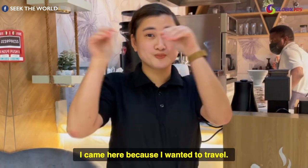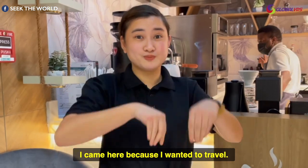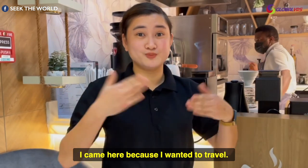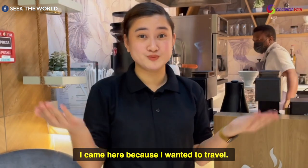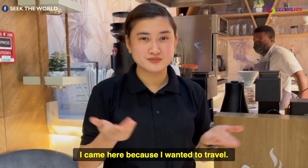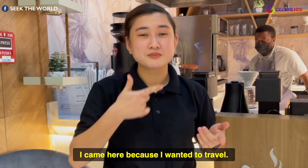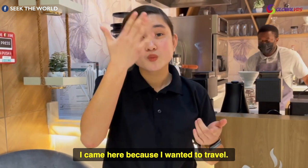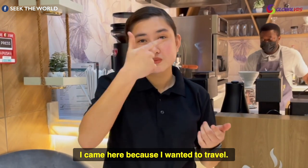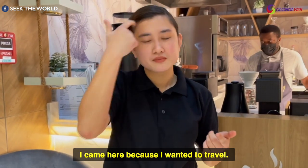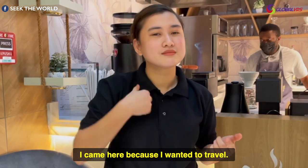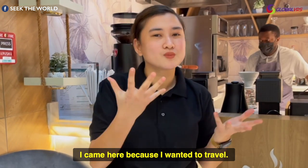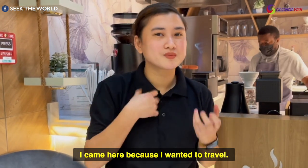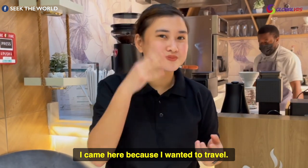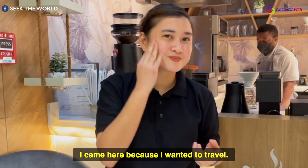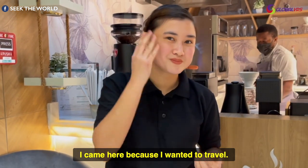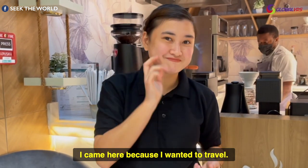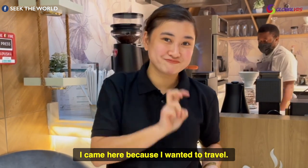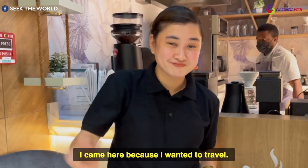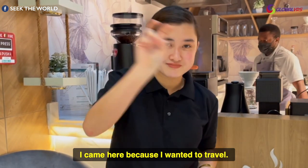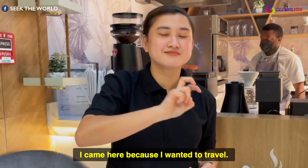I came here because I wanted to travel.